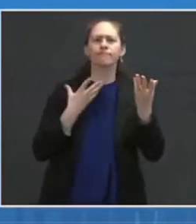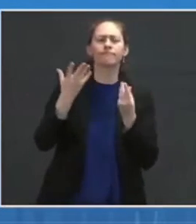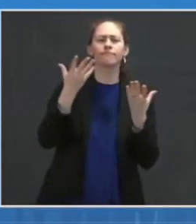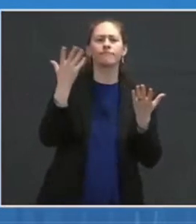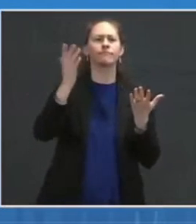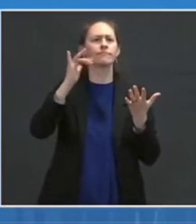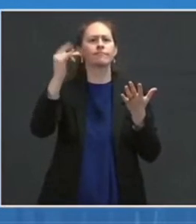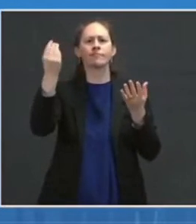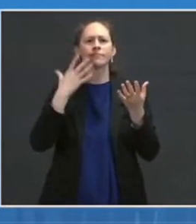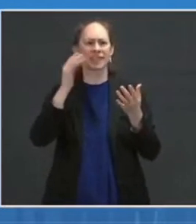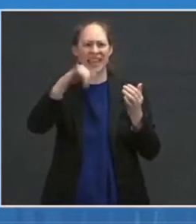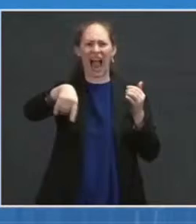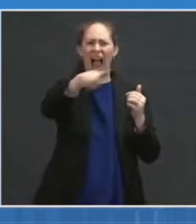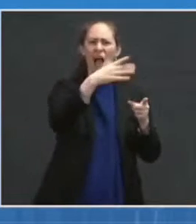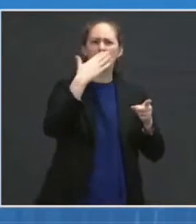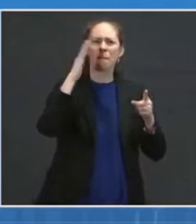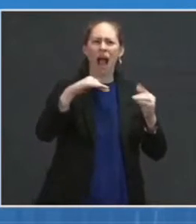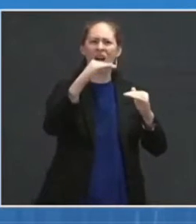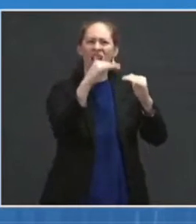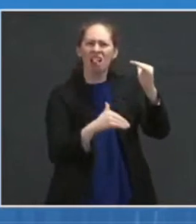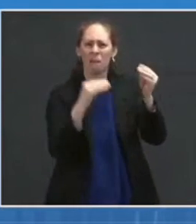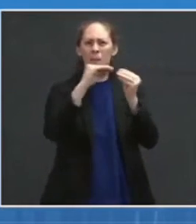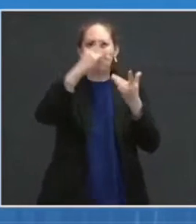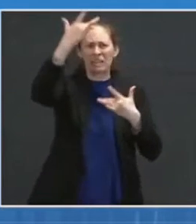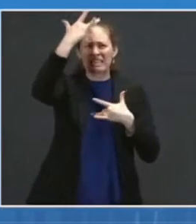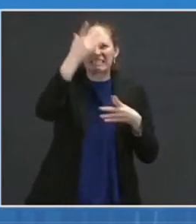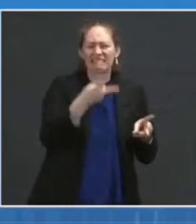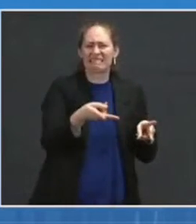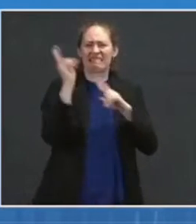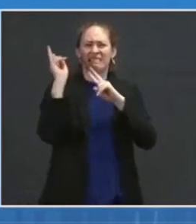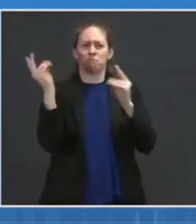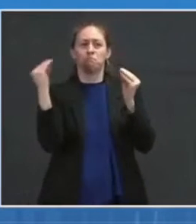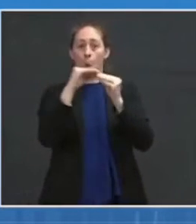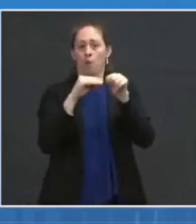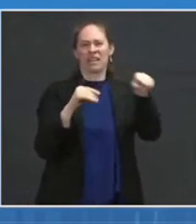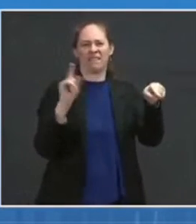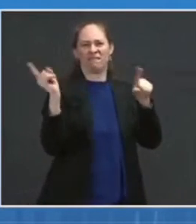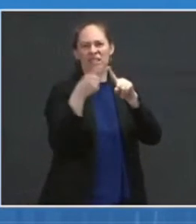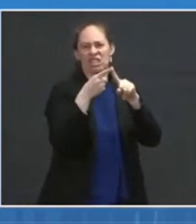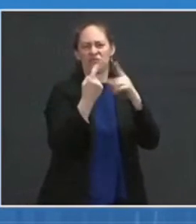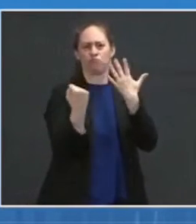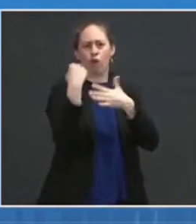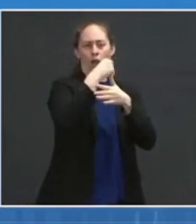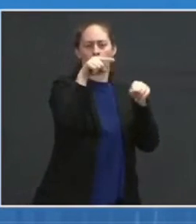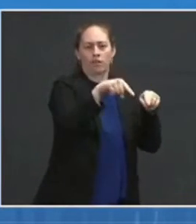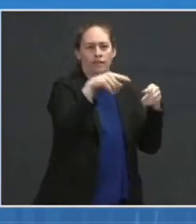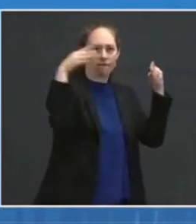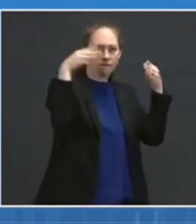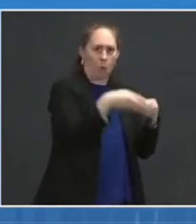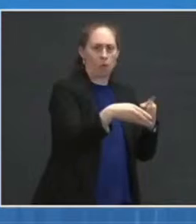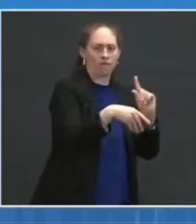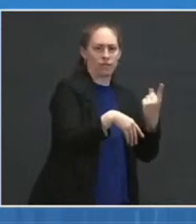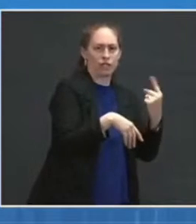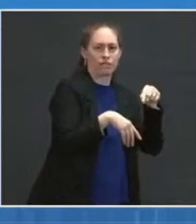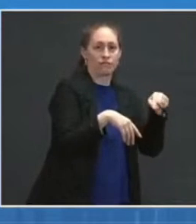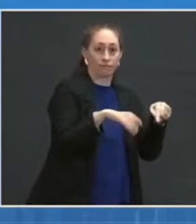THE FEDERAL GOVERNMENT WILL BE DEPLOYING TEAMS IMMEDIATELY TO WORK HAND-IN-HAND WITH STATE AND LOCAL JURISDICTIONS TO GET